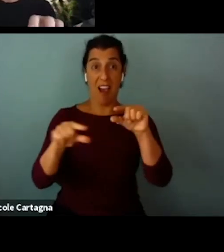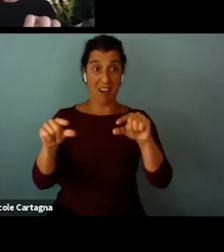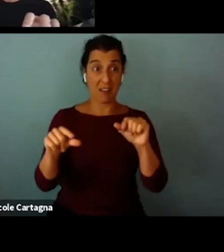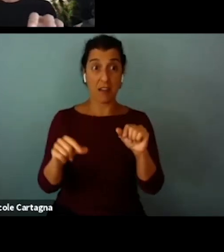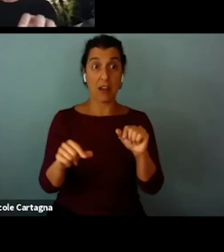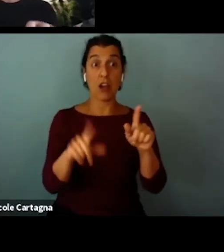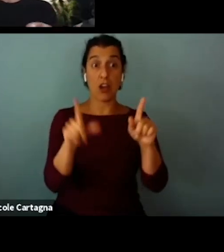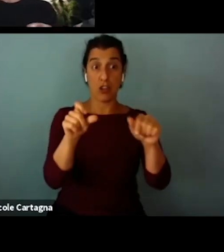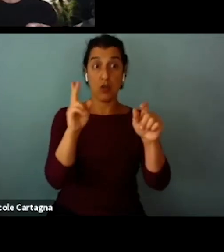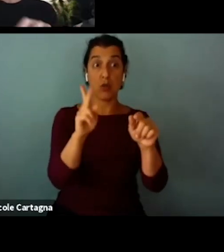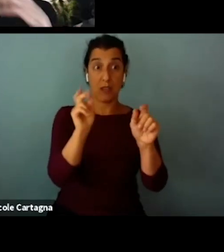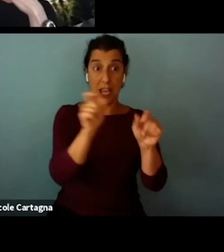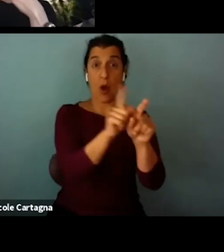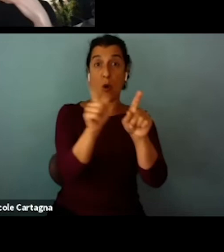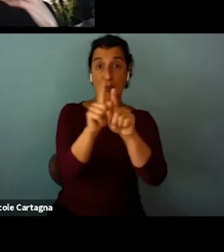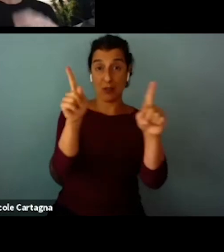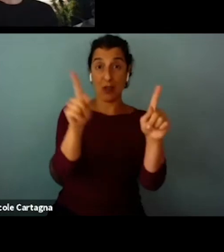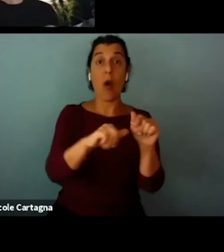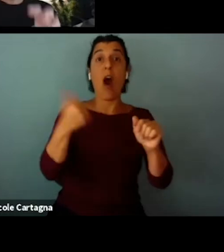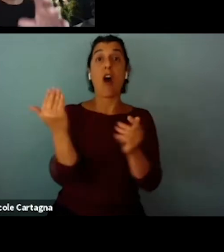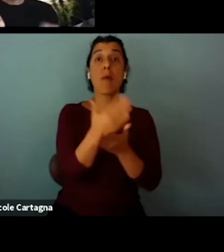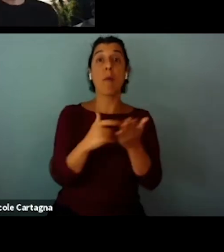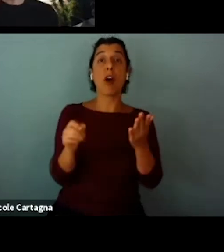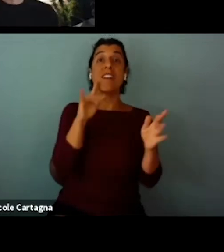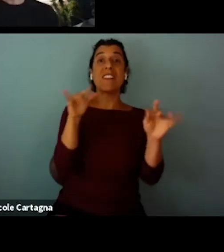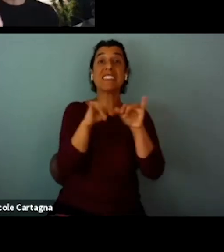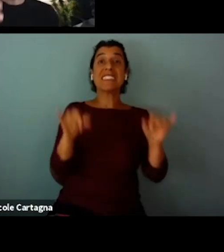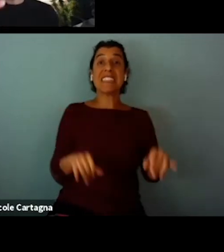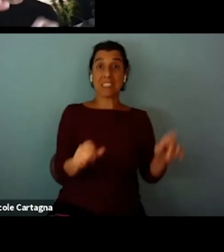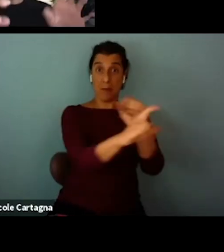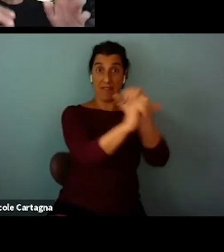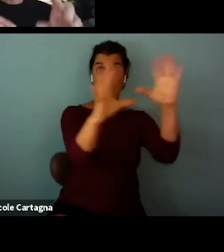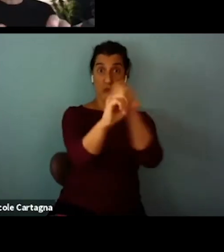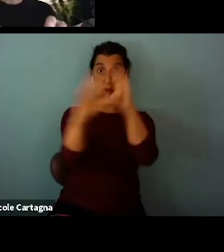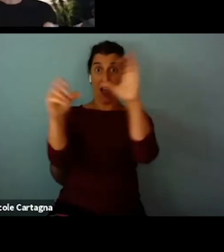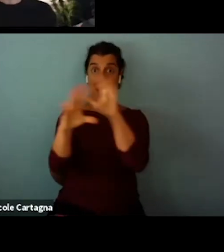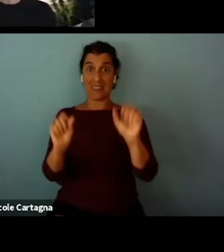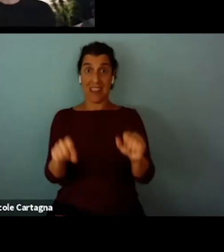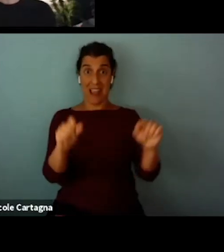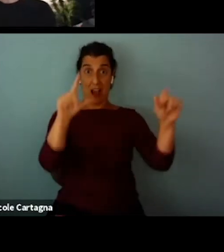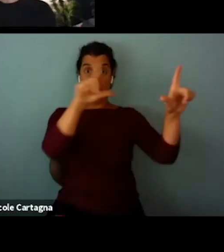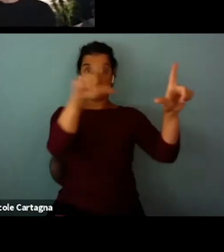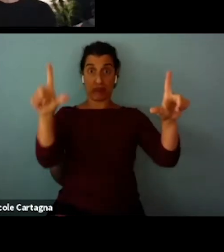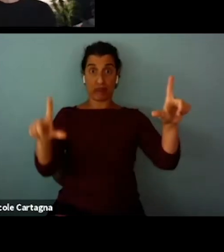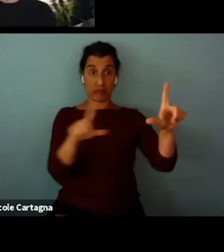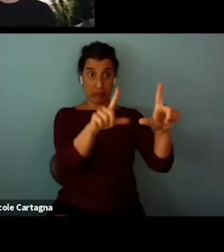other components of the system so for example here we're showing a few elements of the visual system